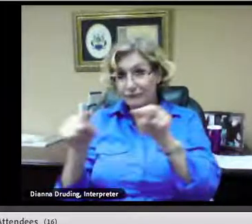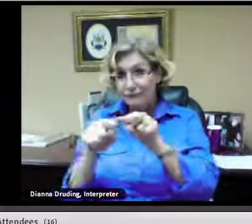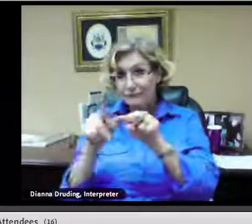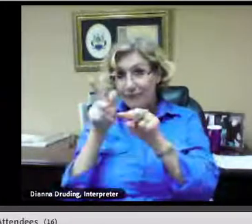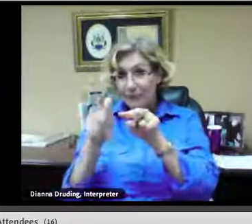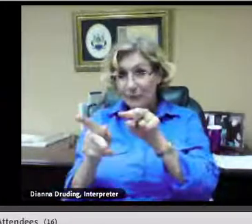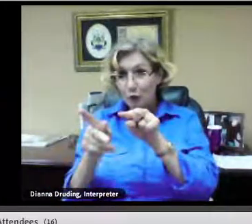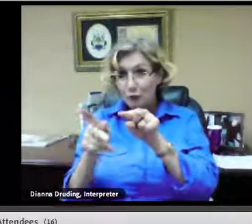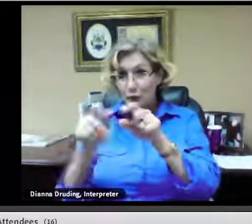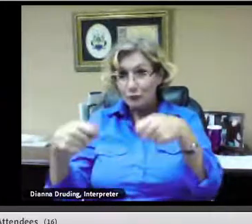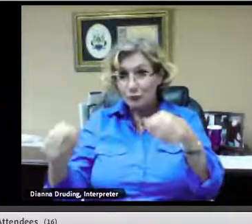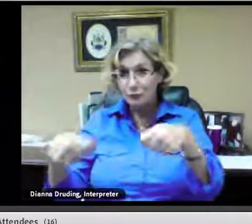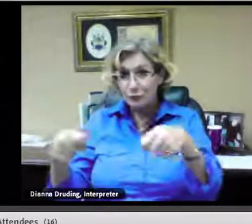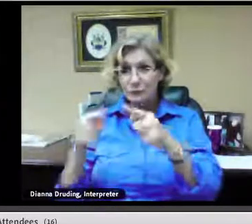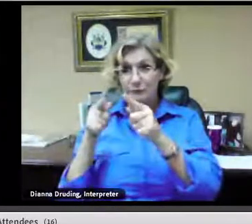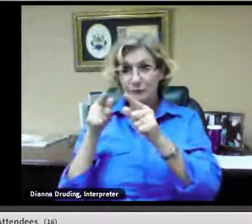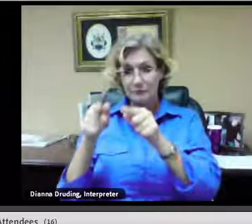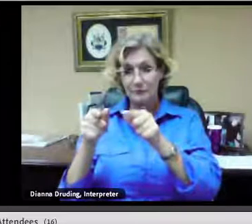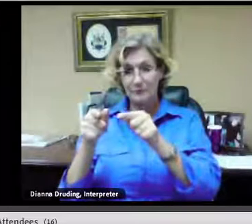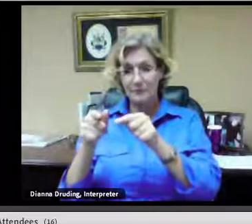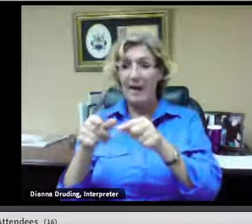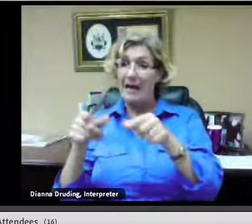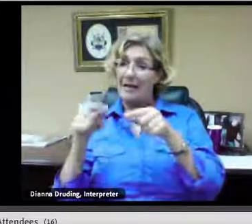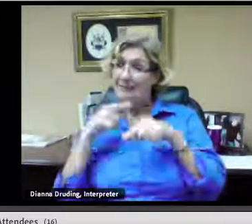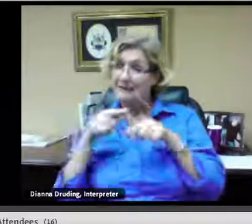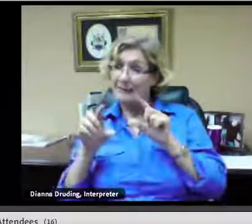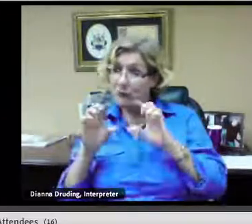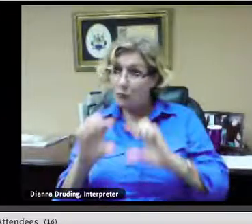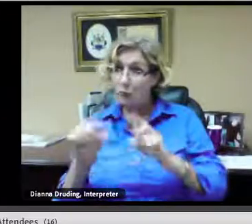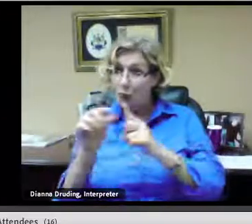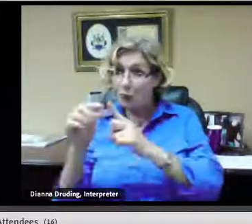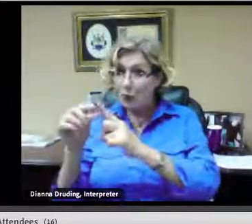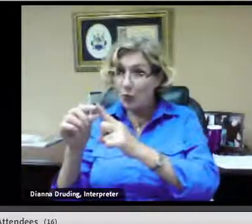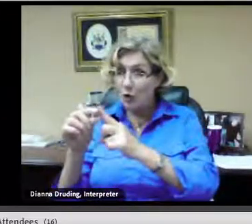but then the words "disabled parking only."